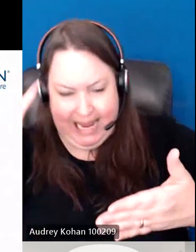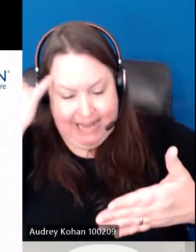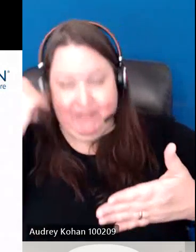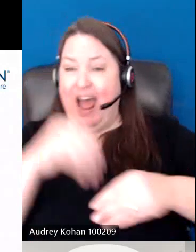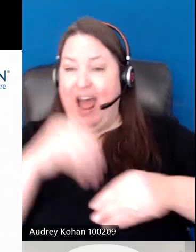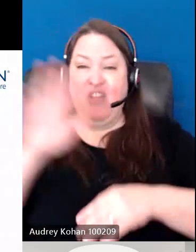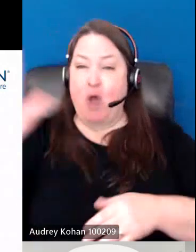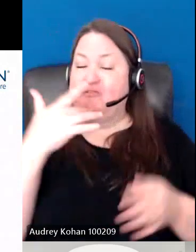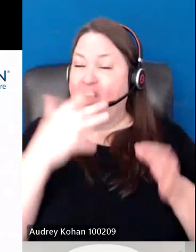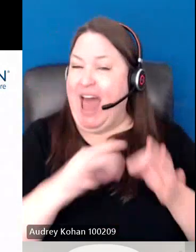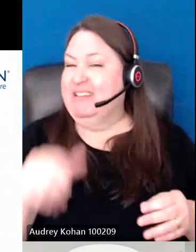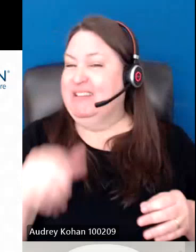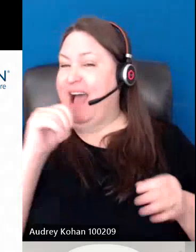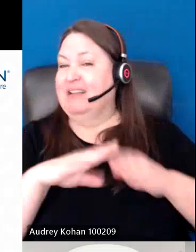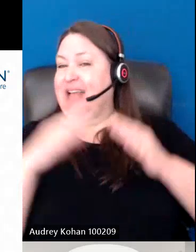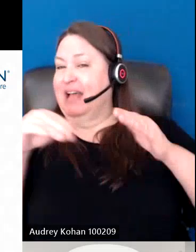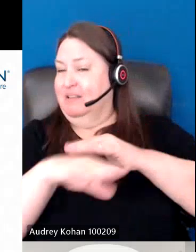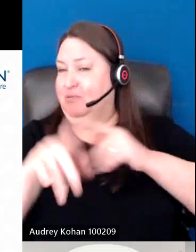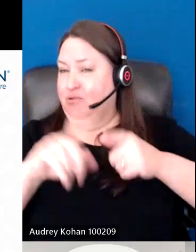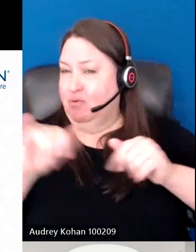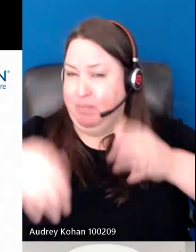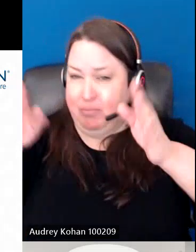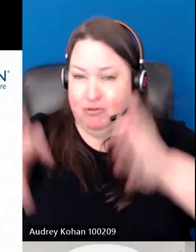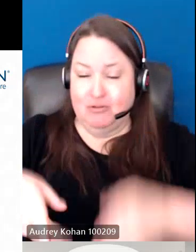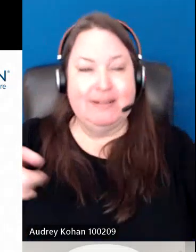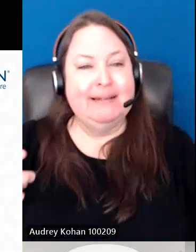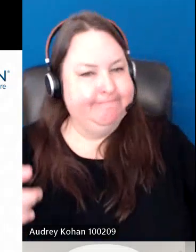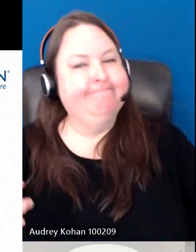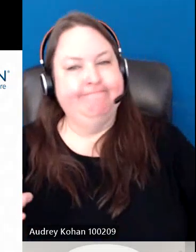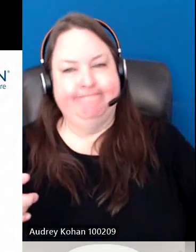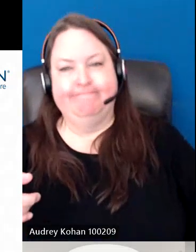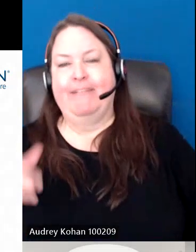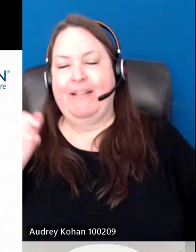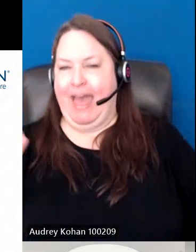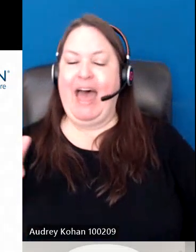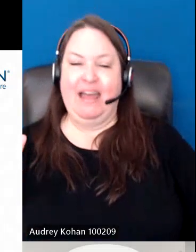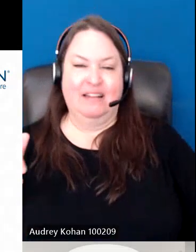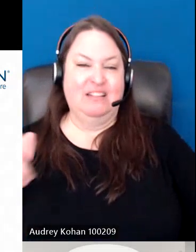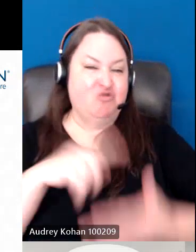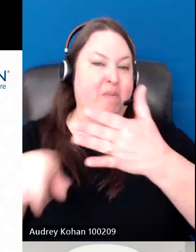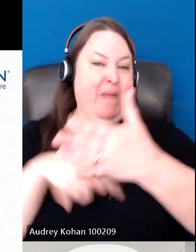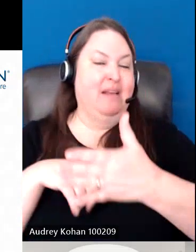not accessible to an individual that would tend to discriminate against U these patient populations